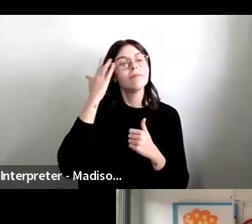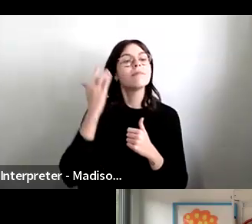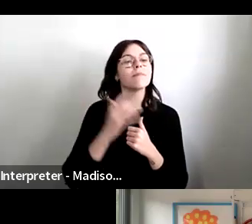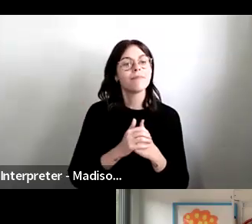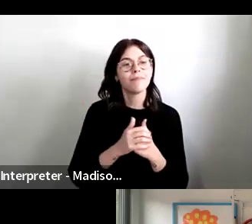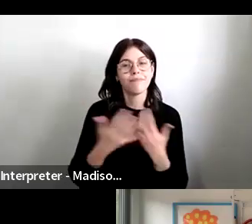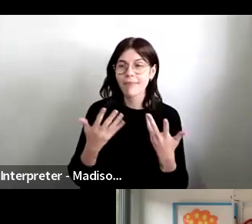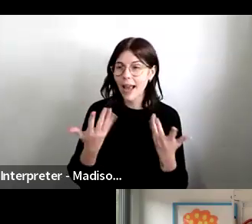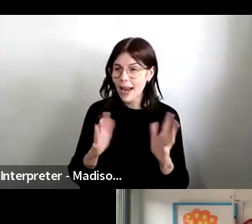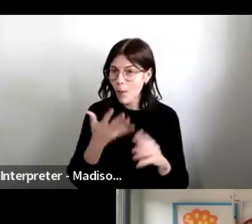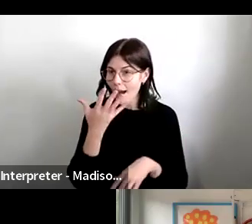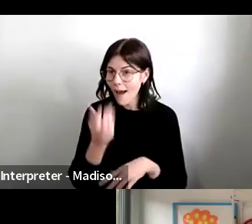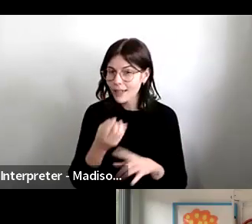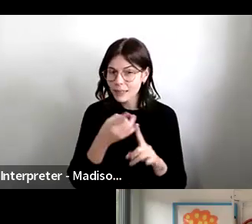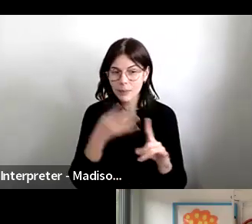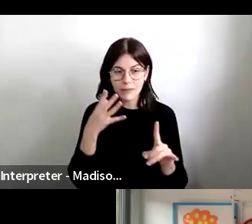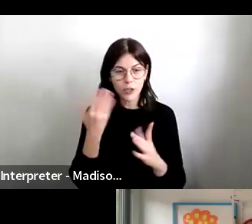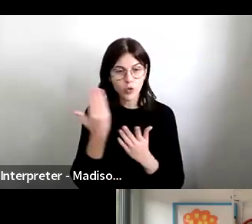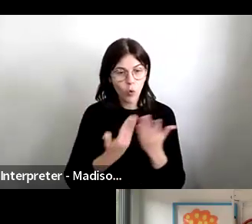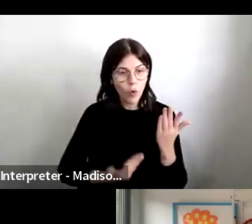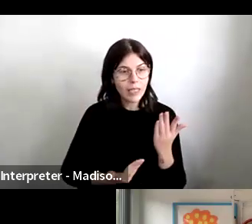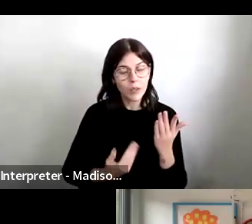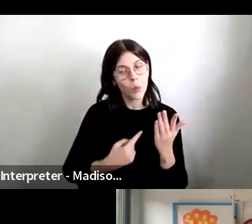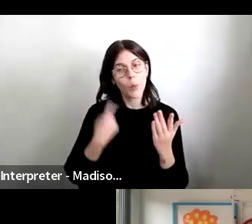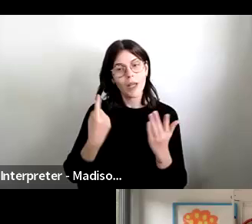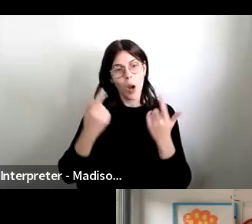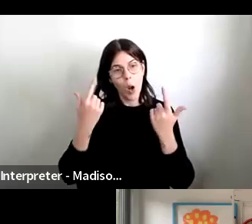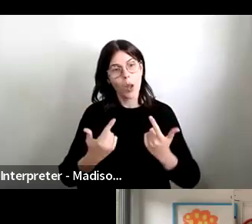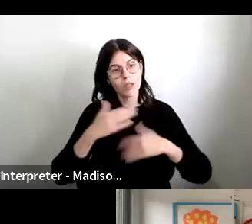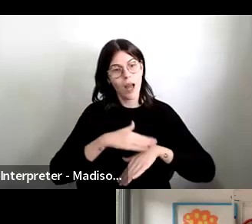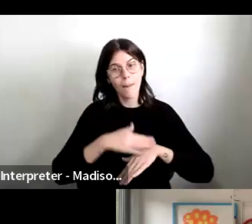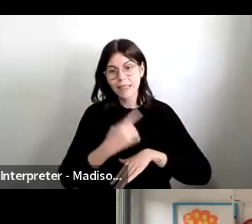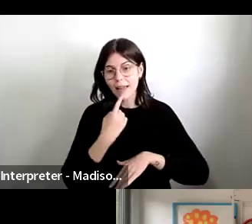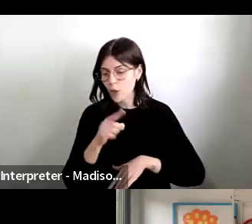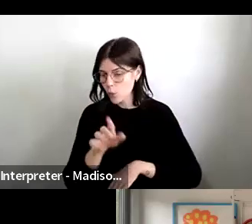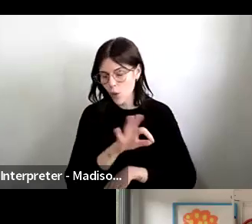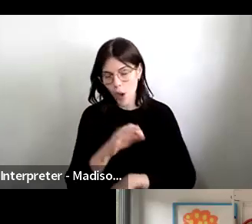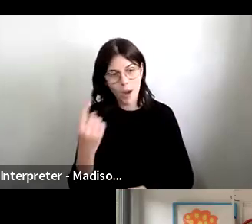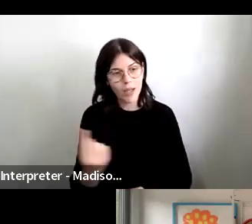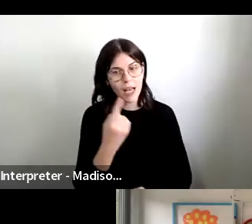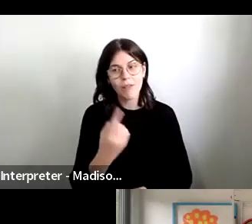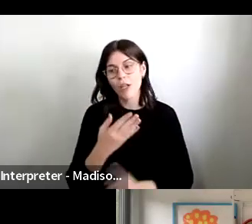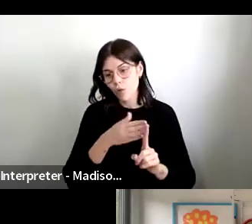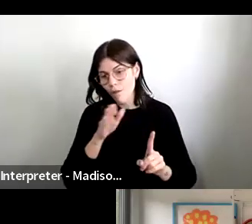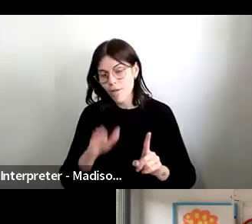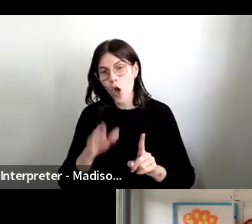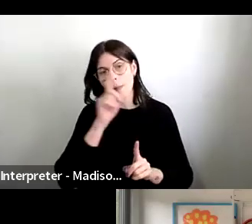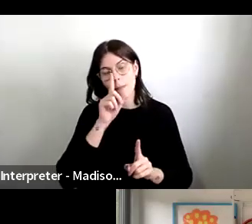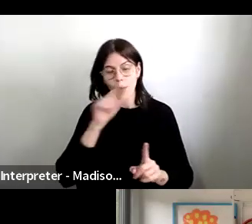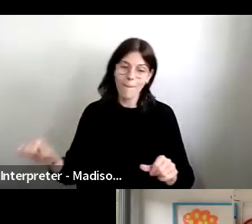Has anyone had any particular stories? We spent a lot of time telling you, you are not on your own and to refer people back to us for that conversation. Have you had any